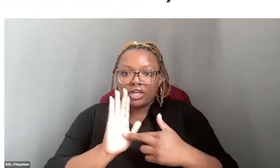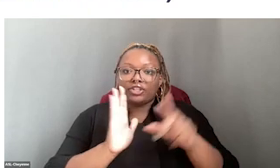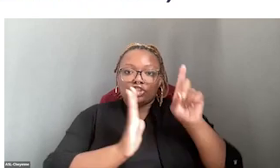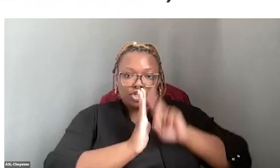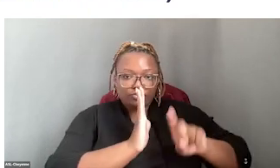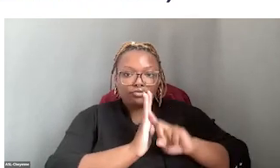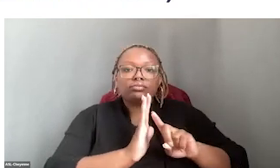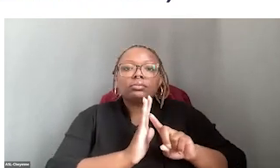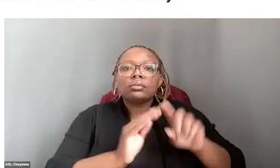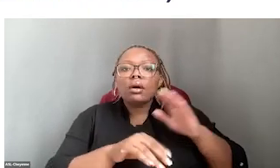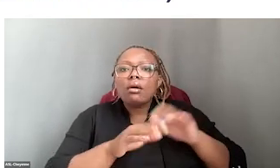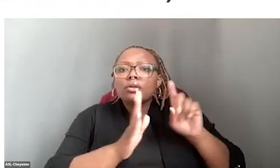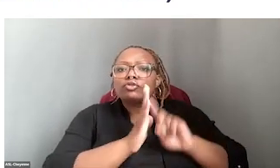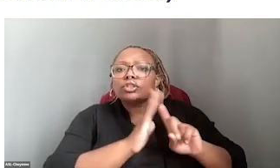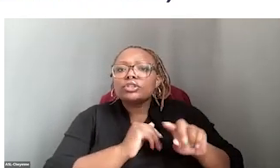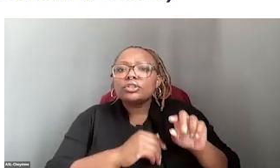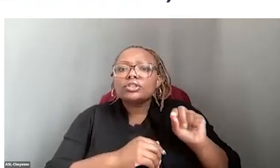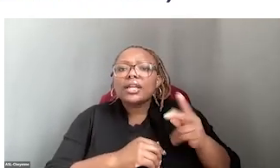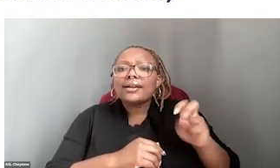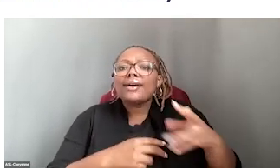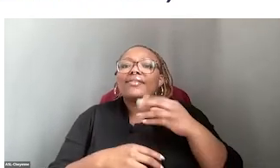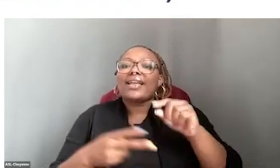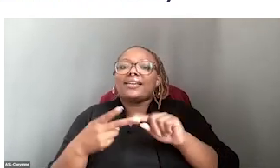The monitor requirements are outlined in 2 CFR 200.